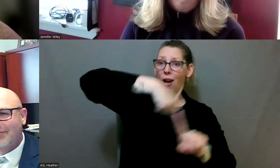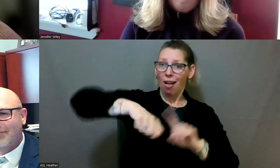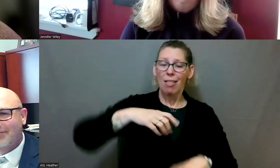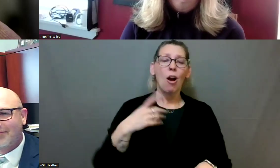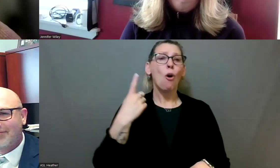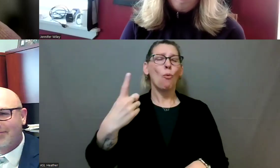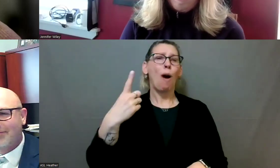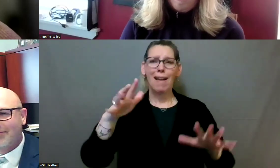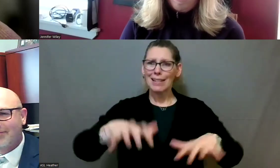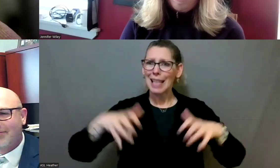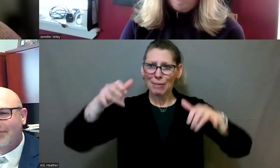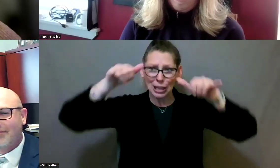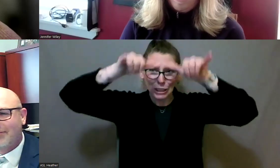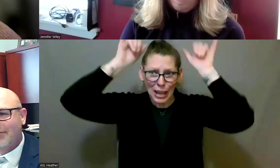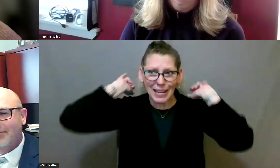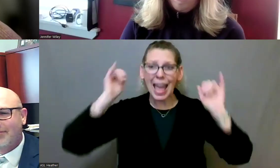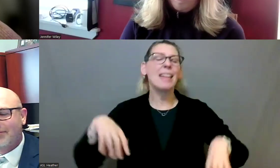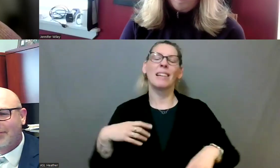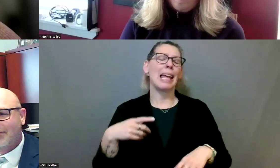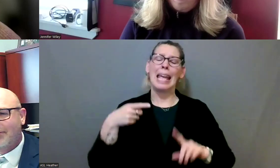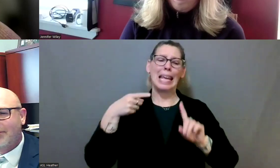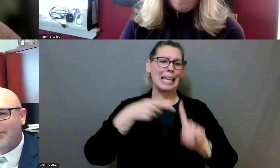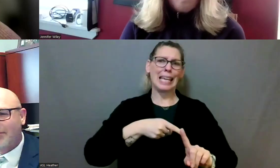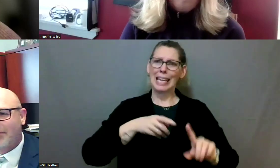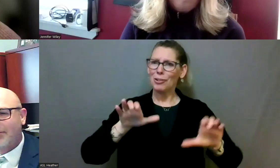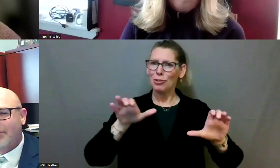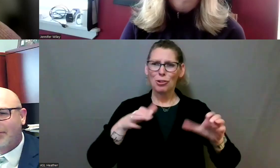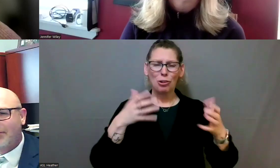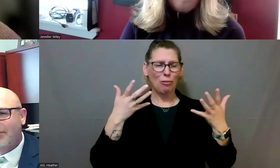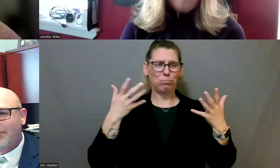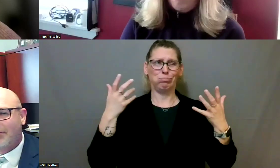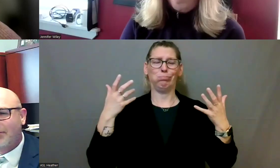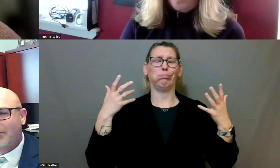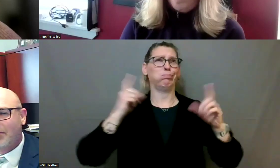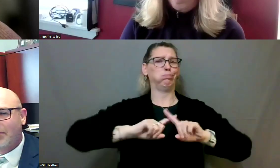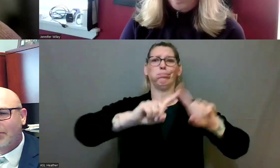mean he went all out so that people could be excited to be at those events and so